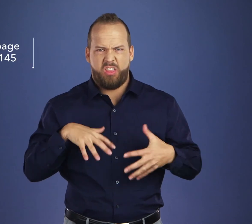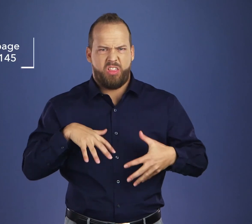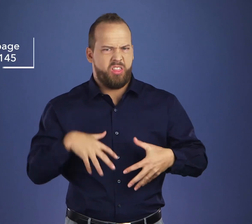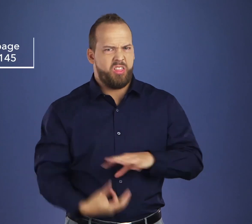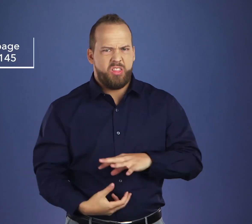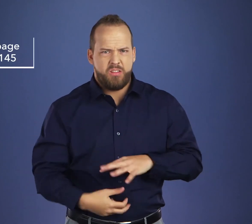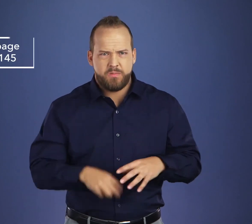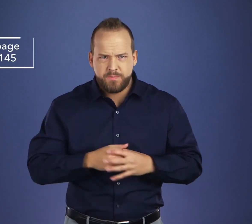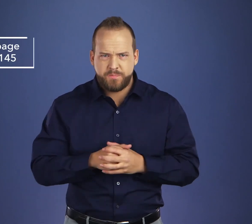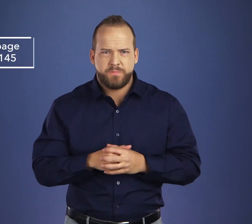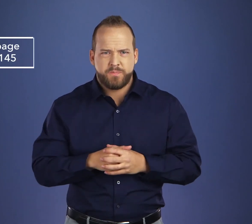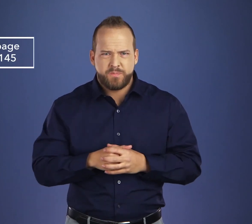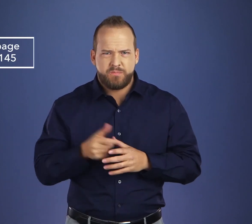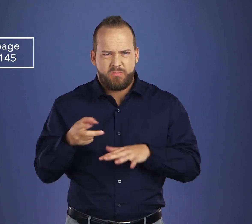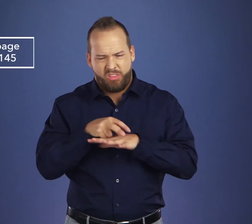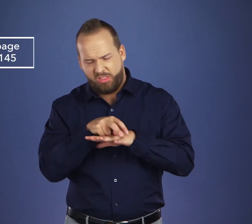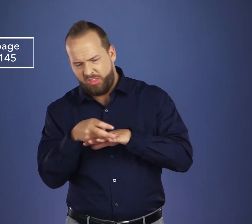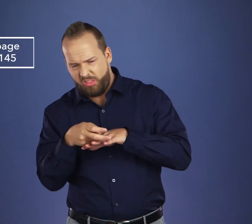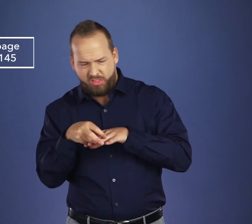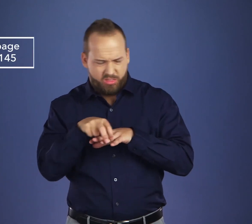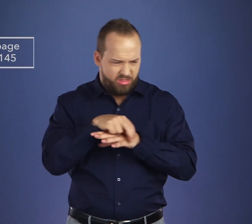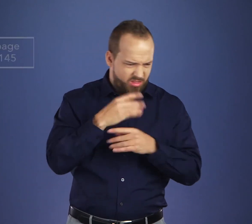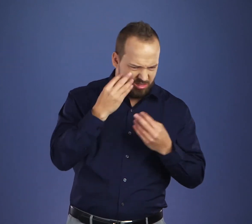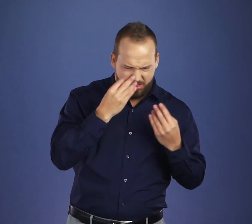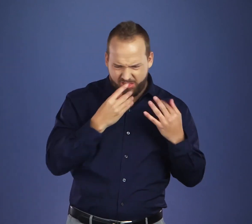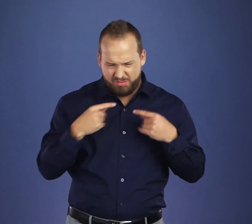This is the end …nothing is left.”